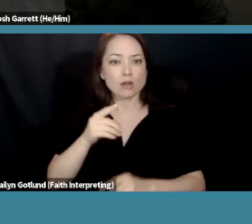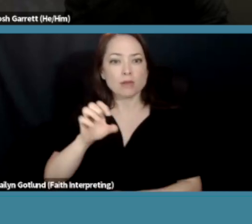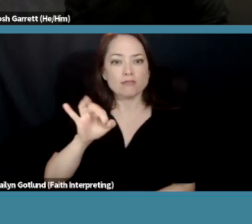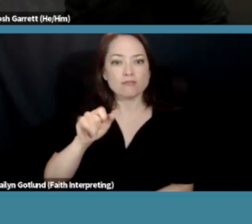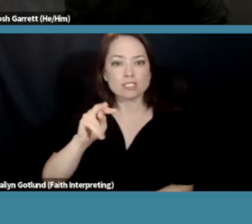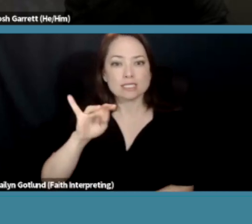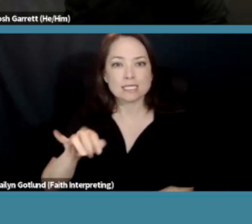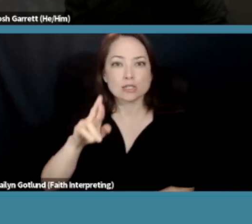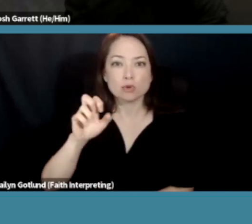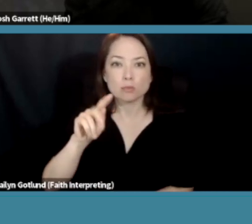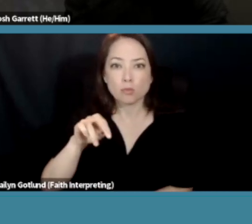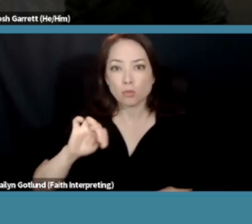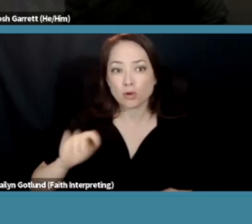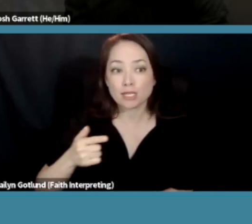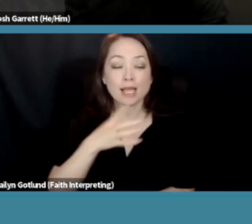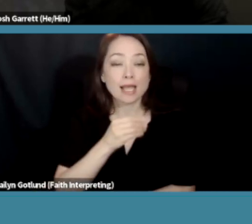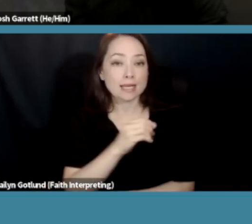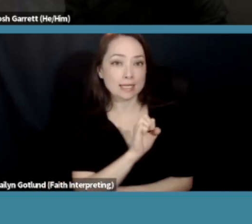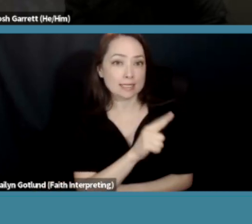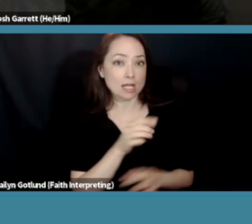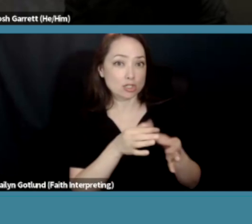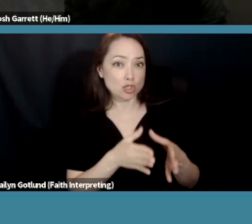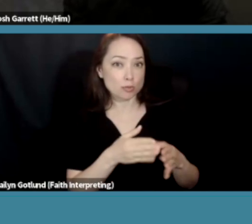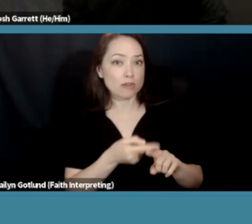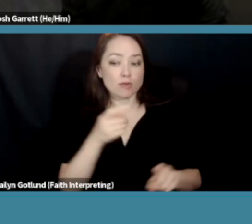as well as ASL Interpretation, provided by Faith Interpreting.